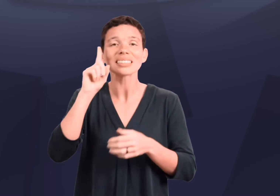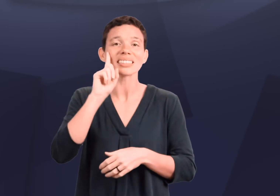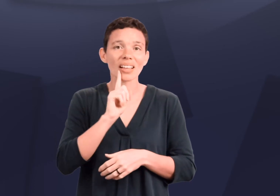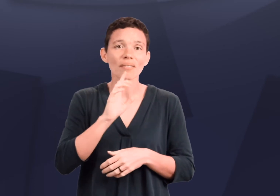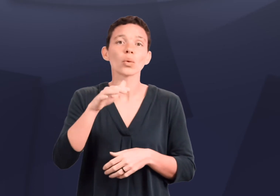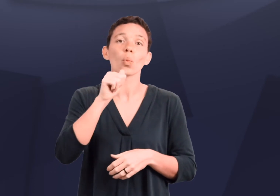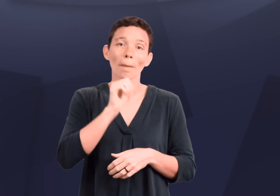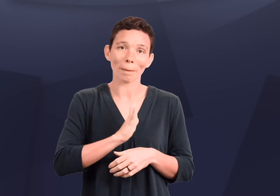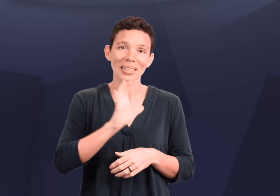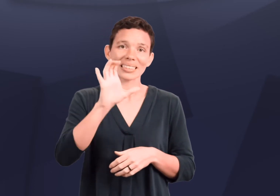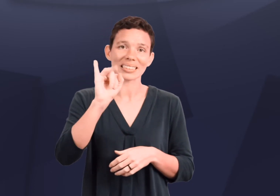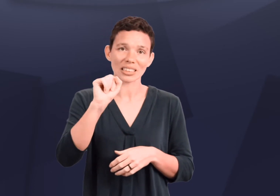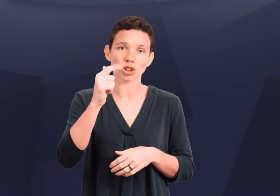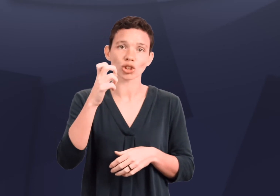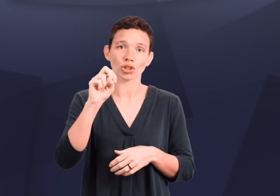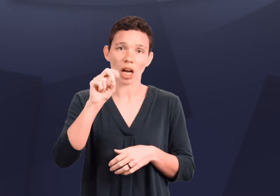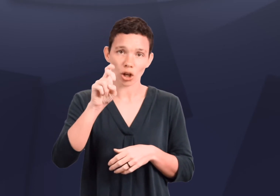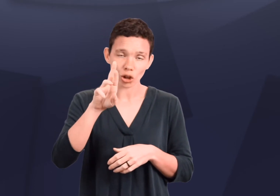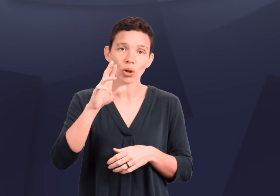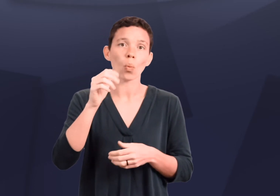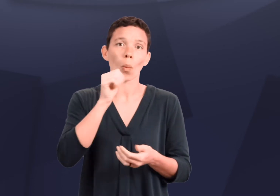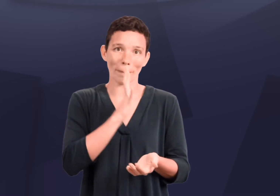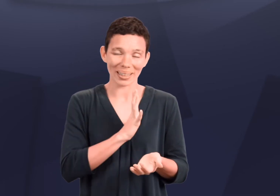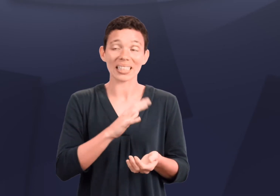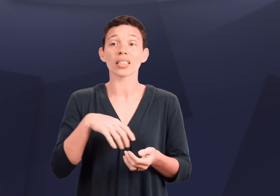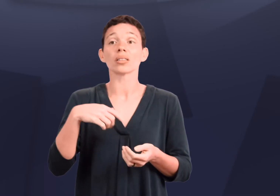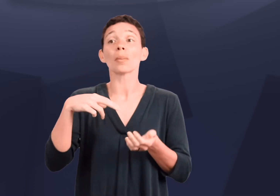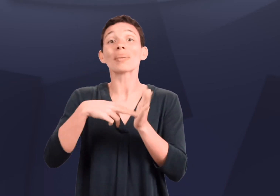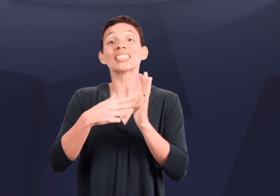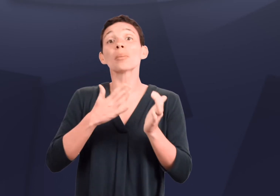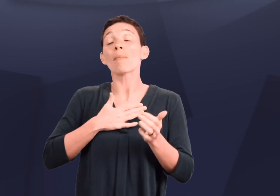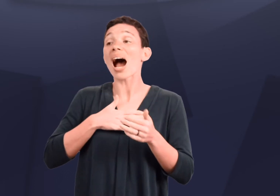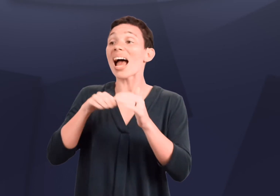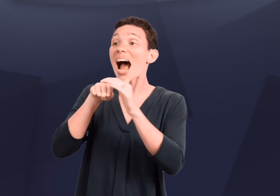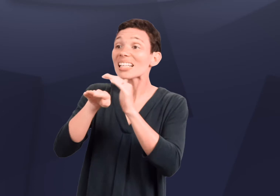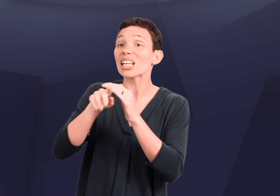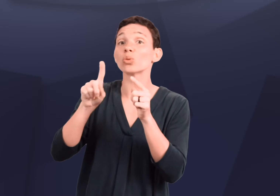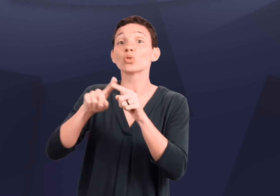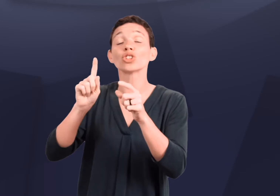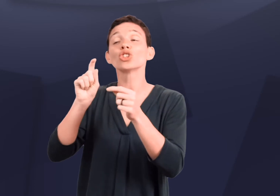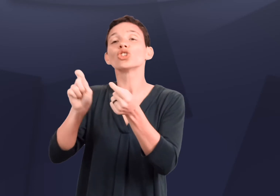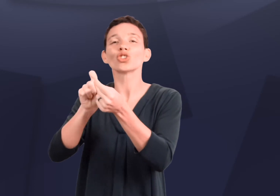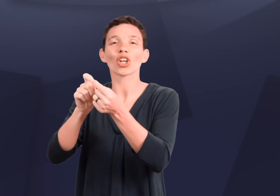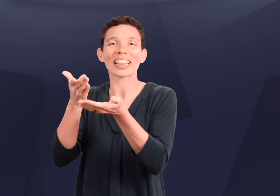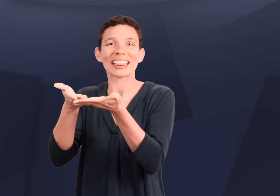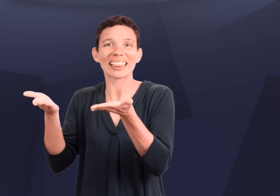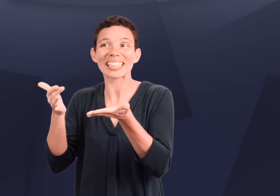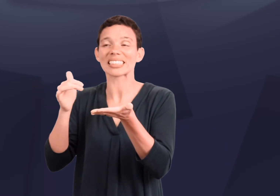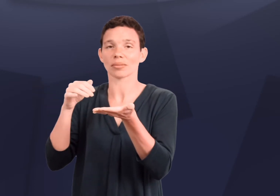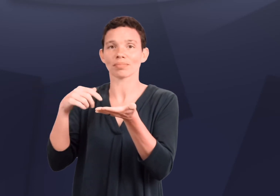that I identify as a deaf, multiracial ciswoman. These identities impact my access to certain privileges.